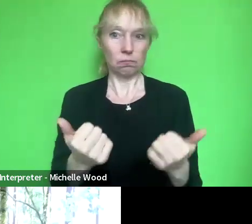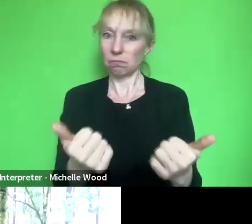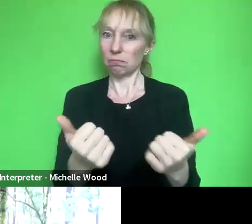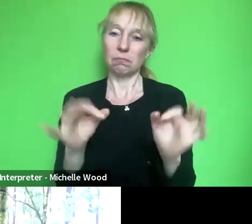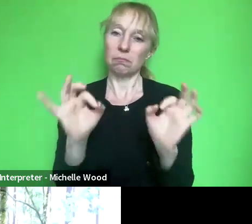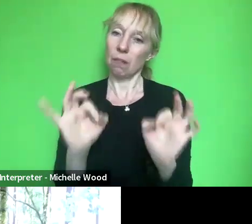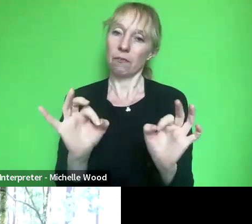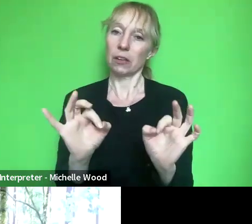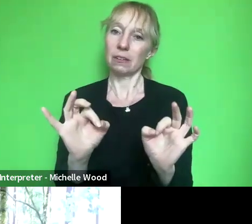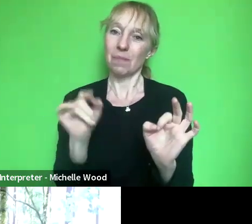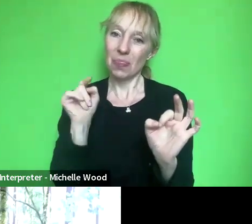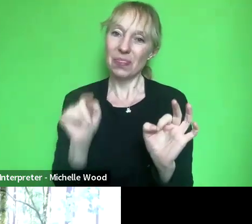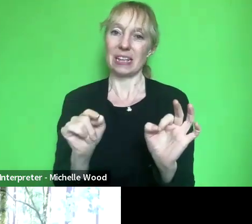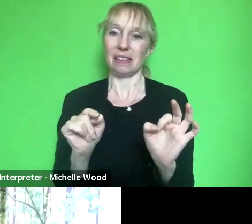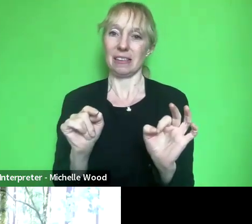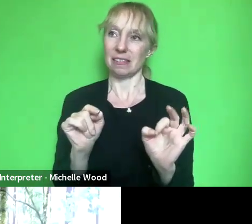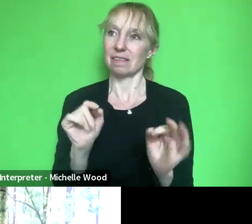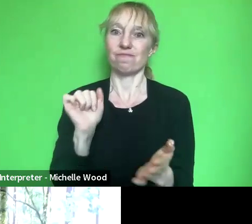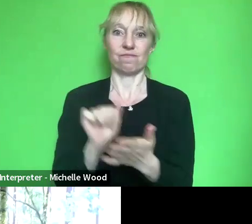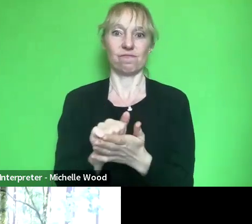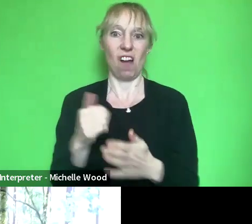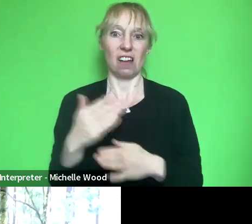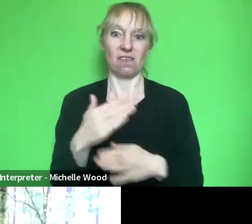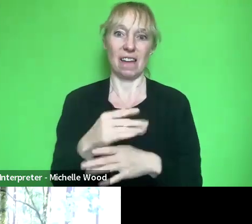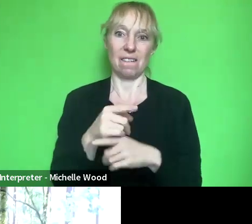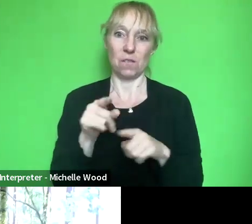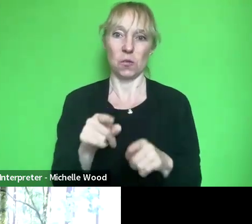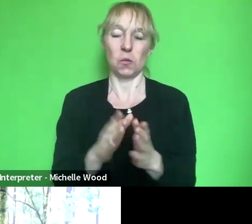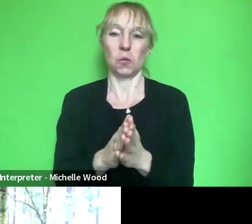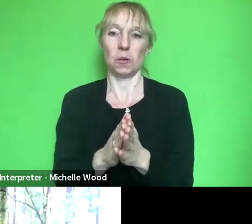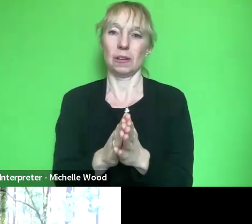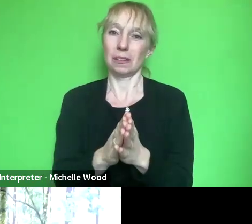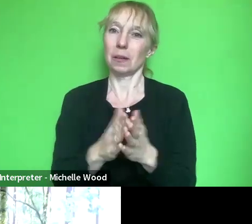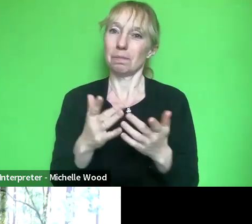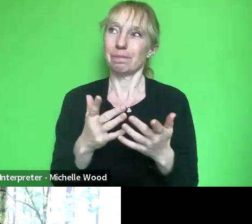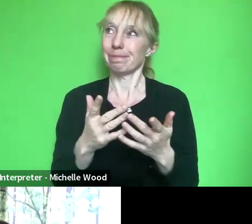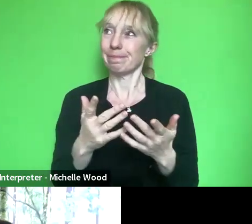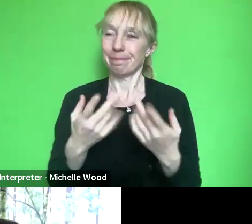place and the right space for you to be. So yeah, let's just keep making a difference. Thanks, Amelia.